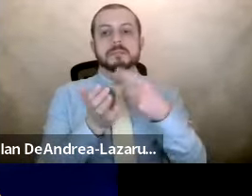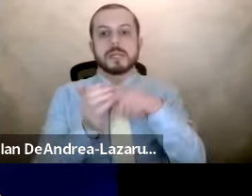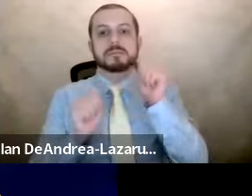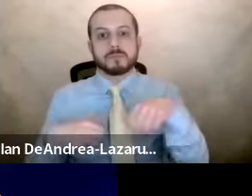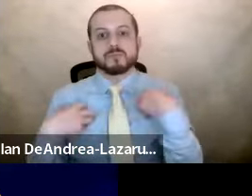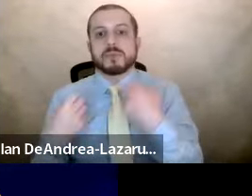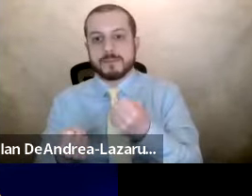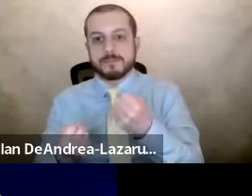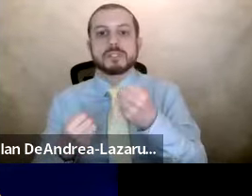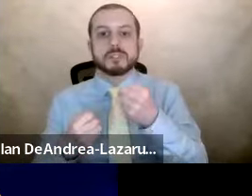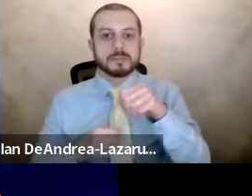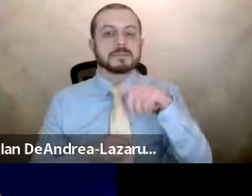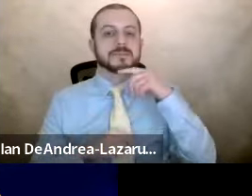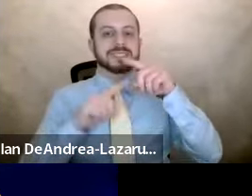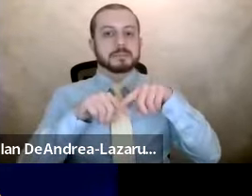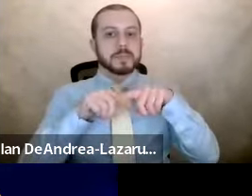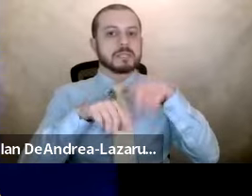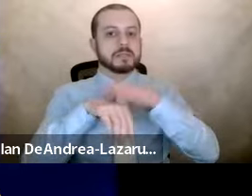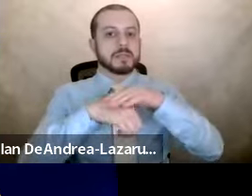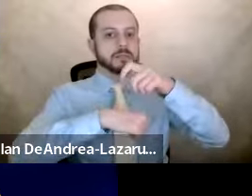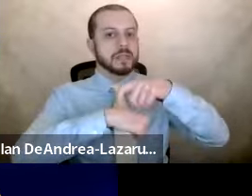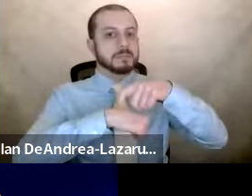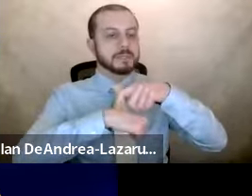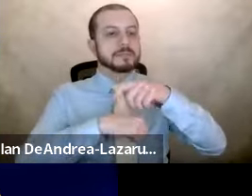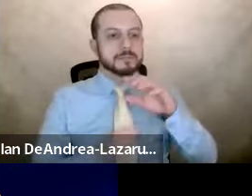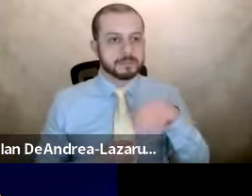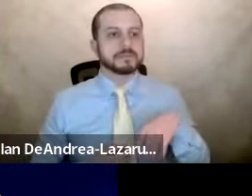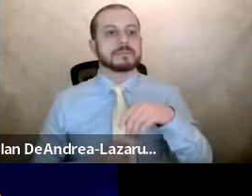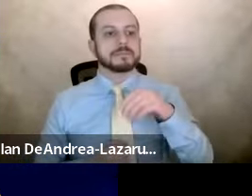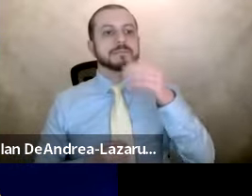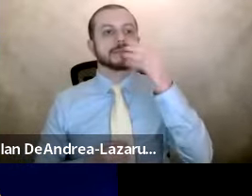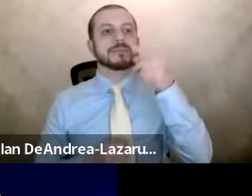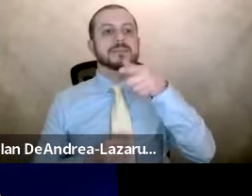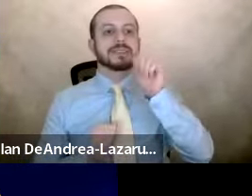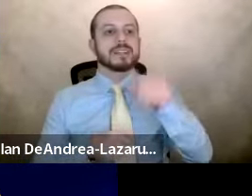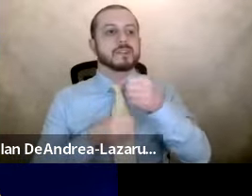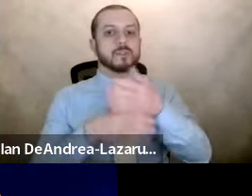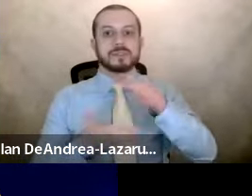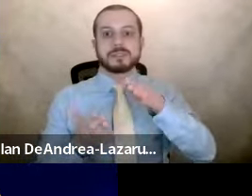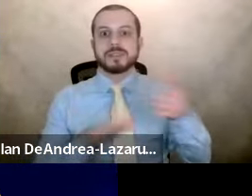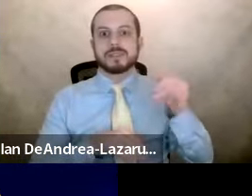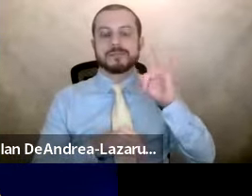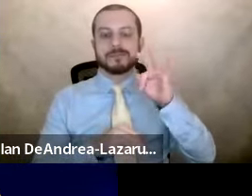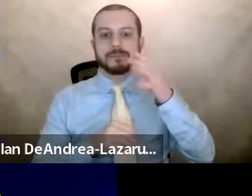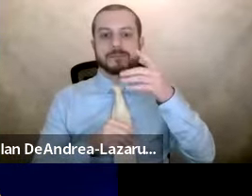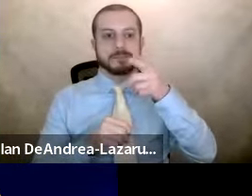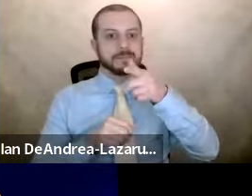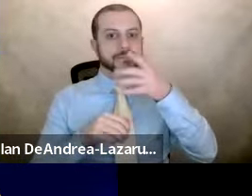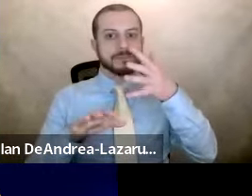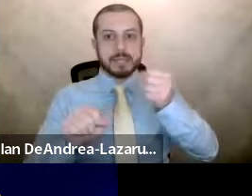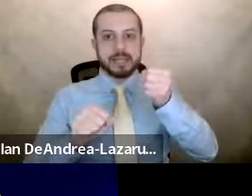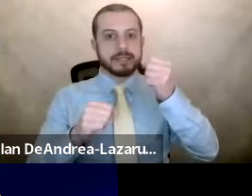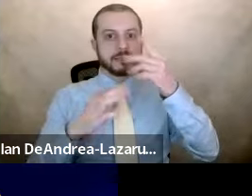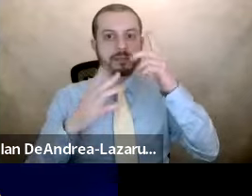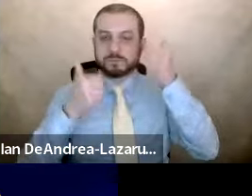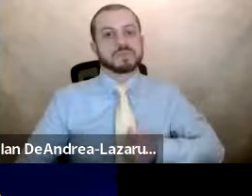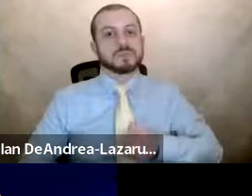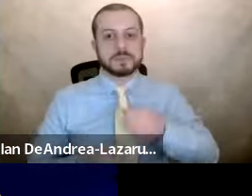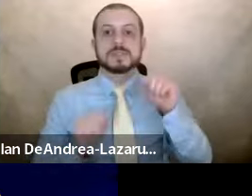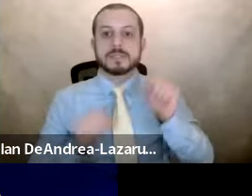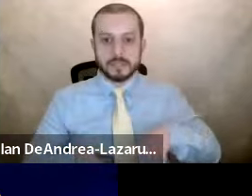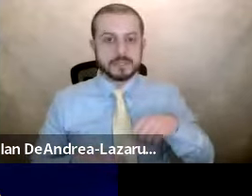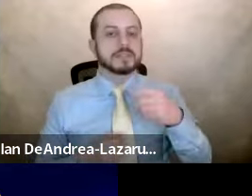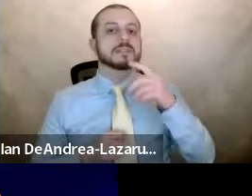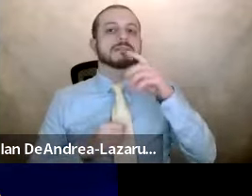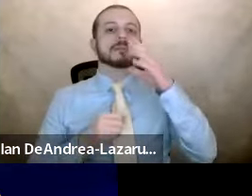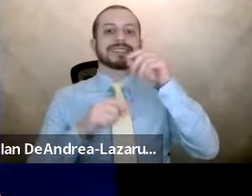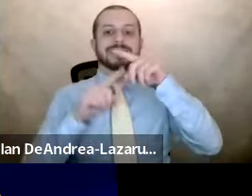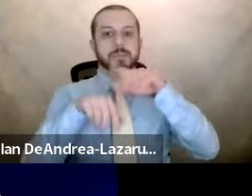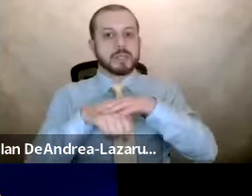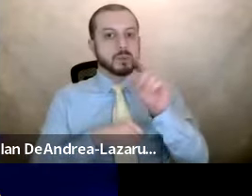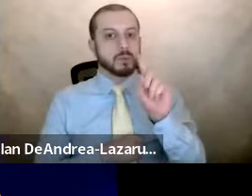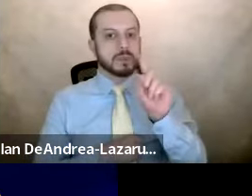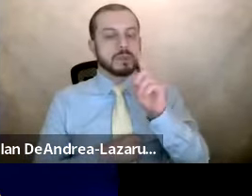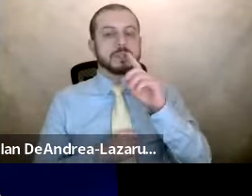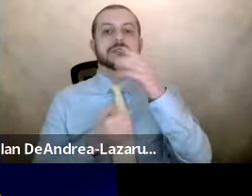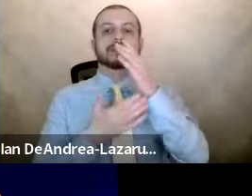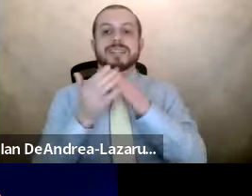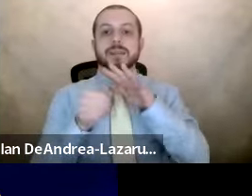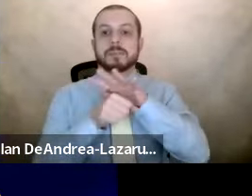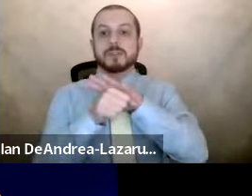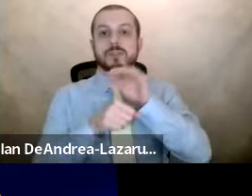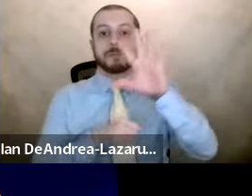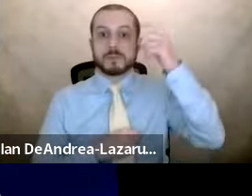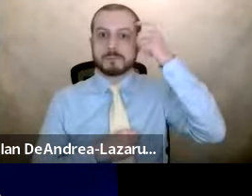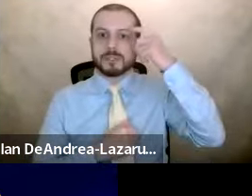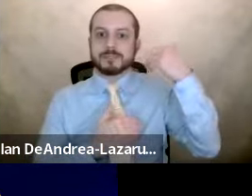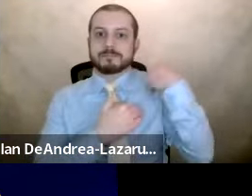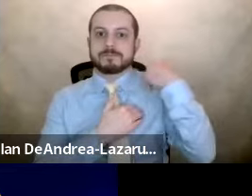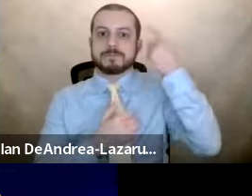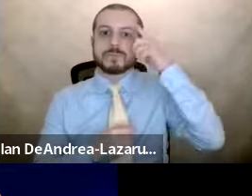And so, usually, the symptoms kind of depend on where in the brain a stroke happens.